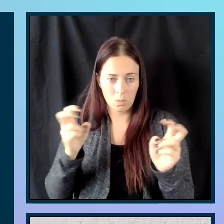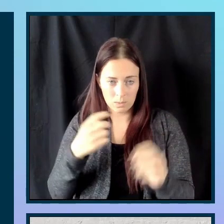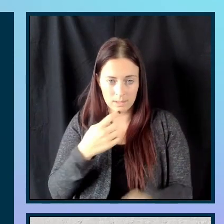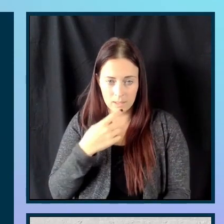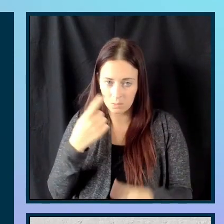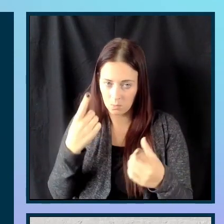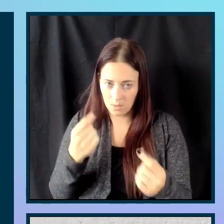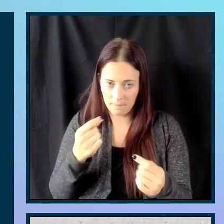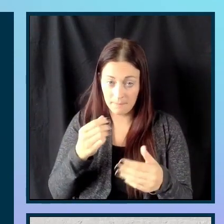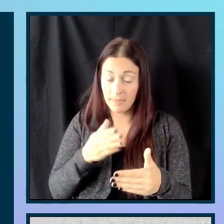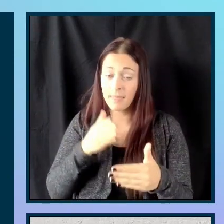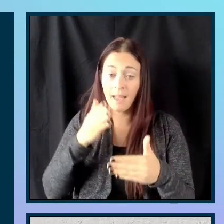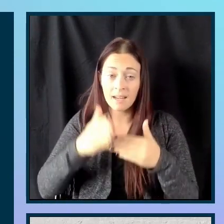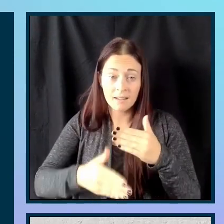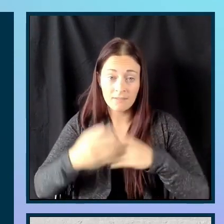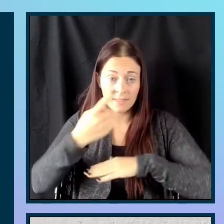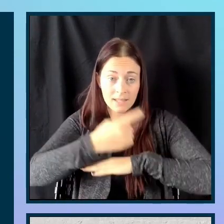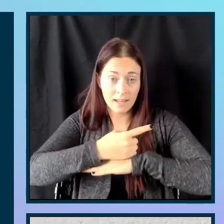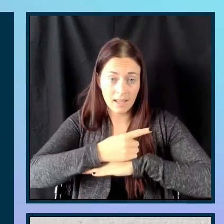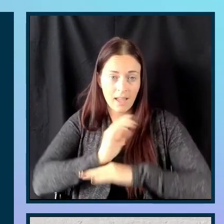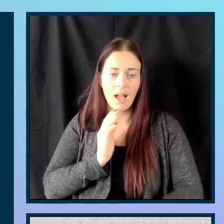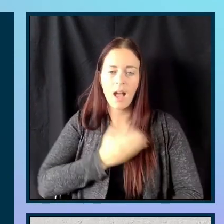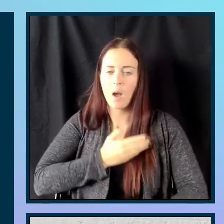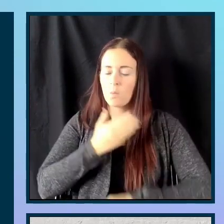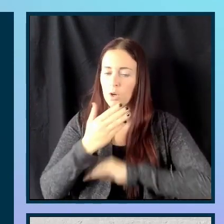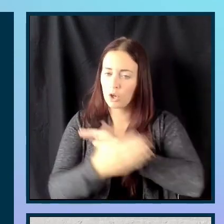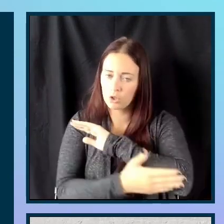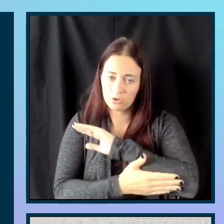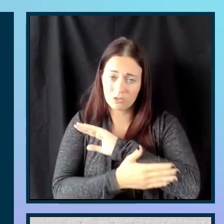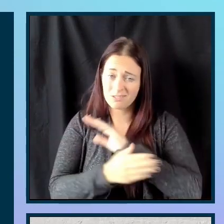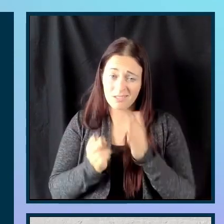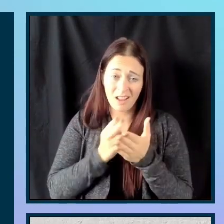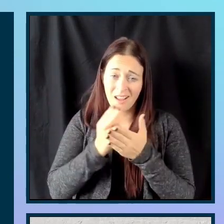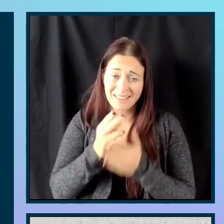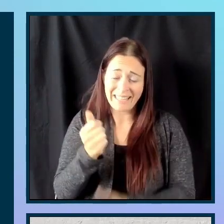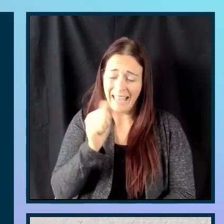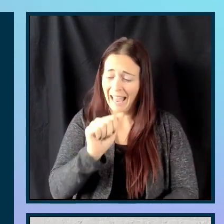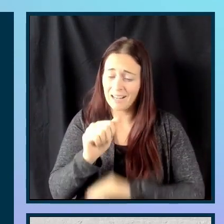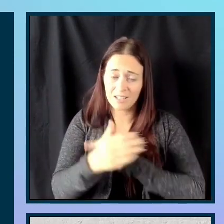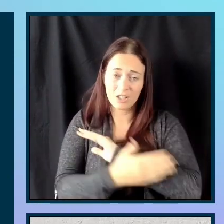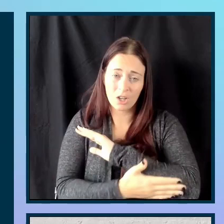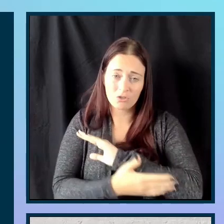"At the end of the day, what our country, and honestly any country should be